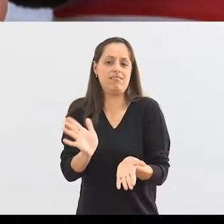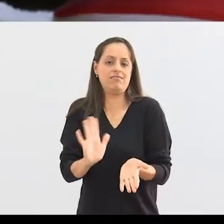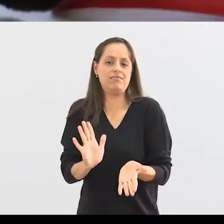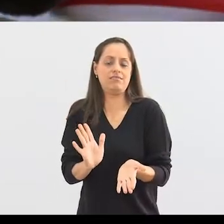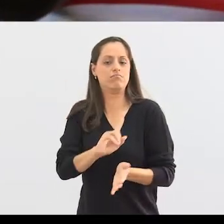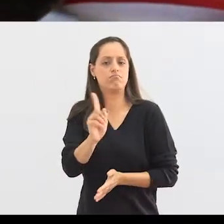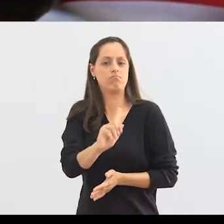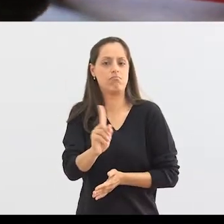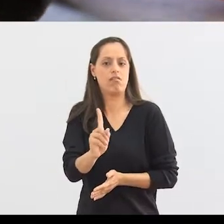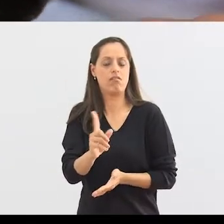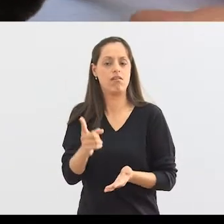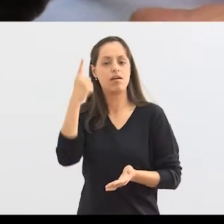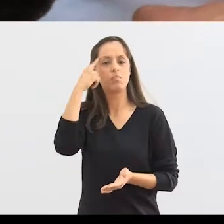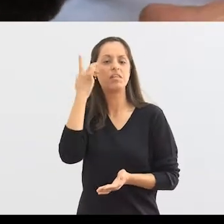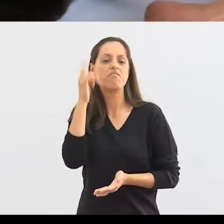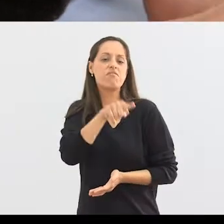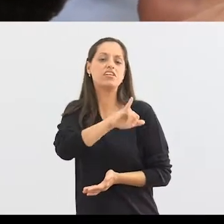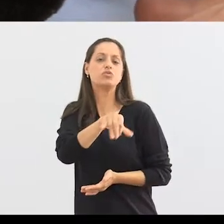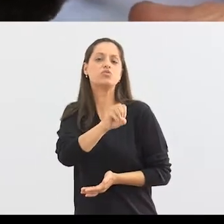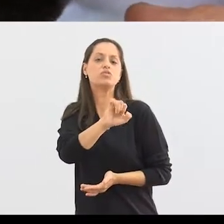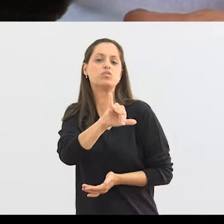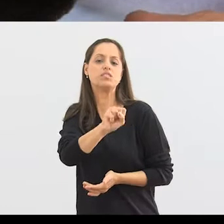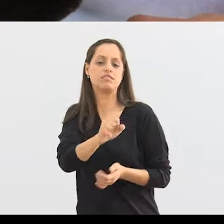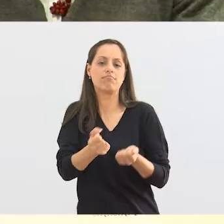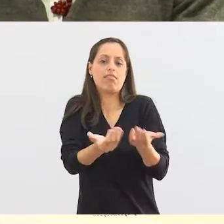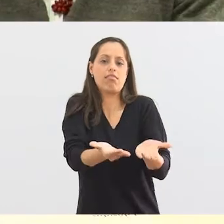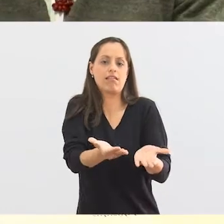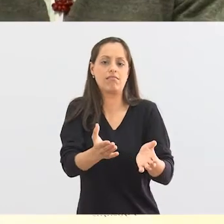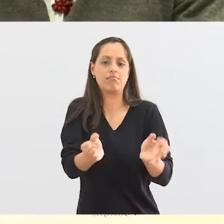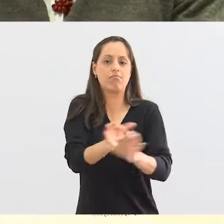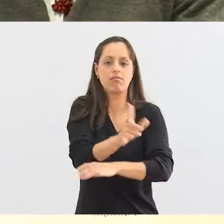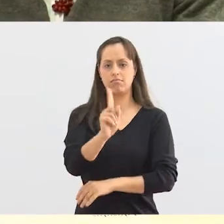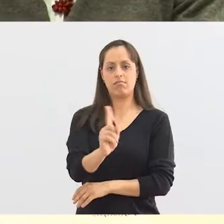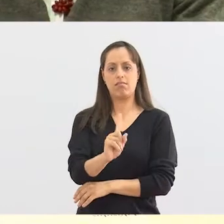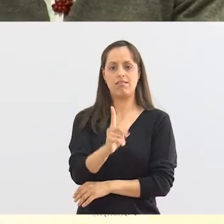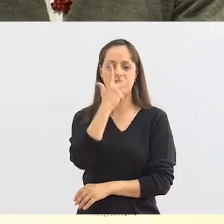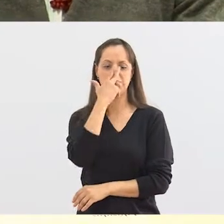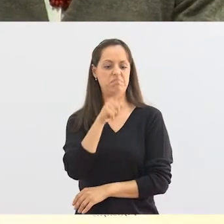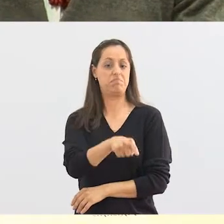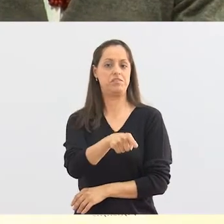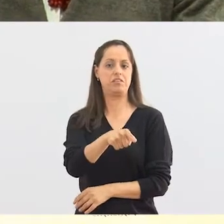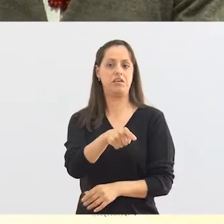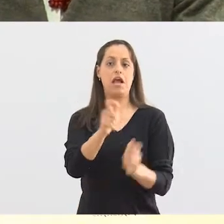he said to her: "I am glad you have enrolled in my discipline. It is great!" "So how will it be? Could you please give me some guidance?"